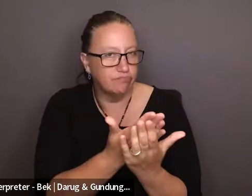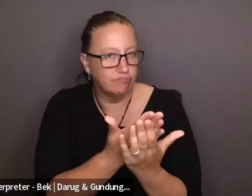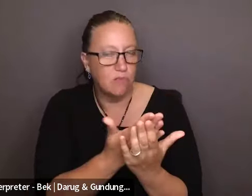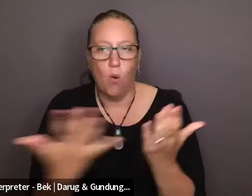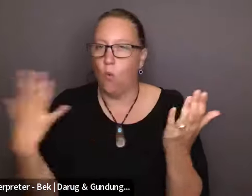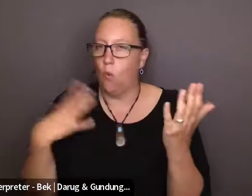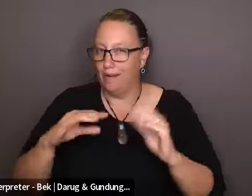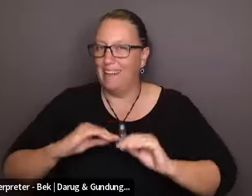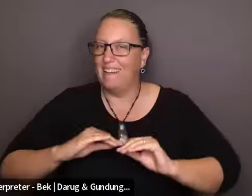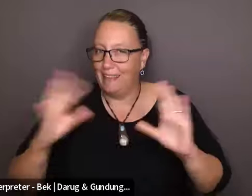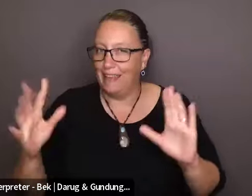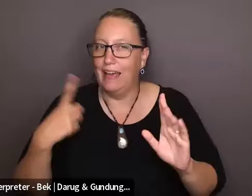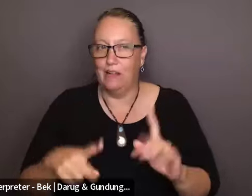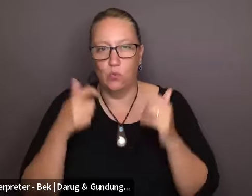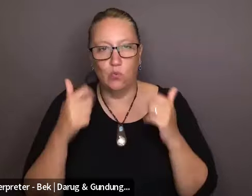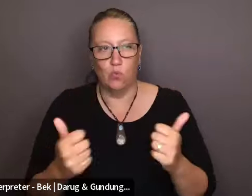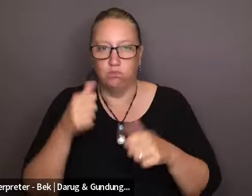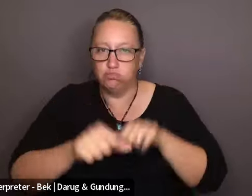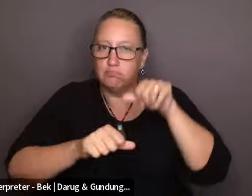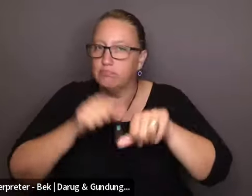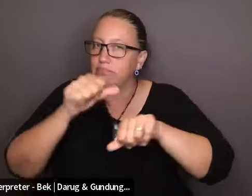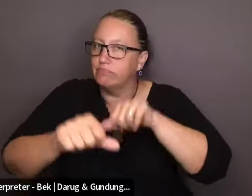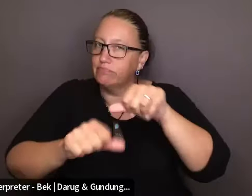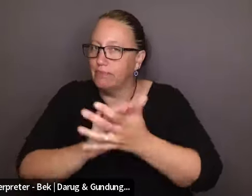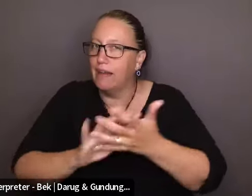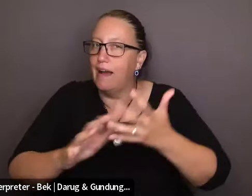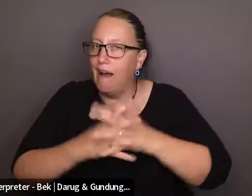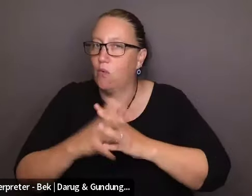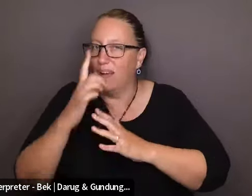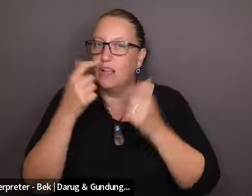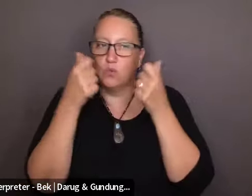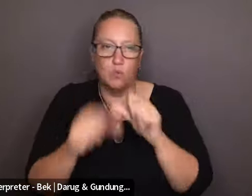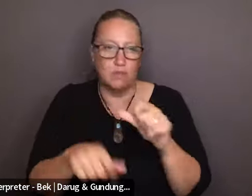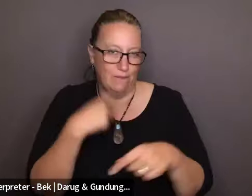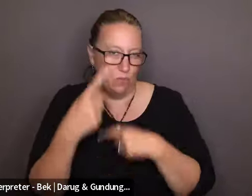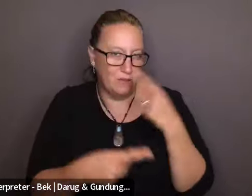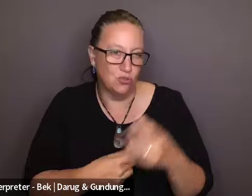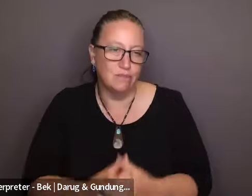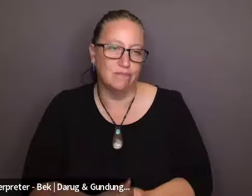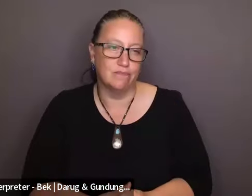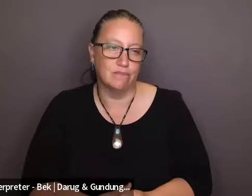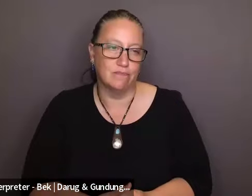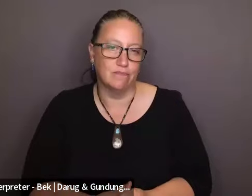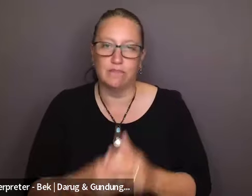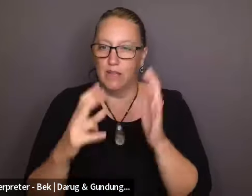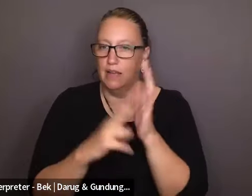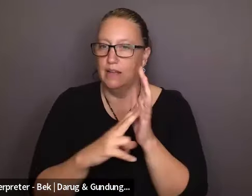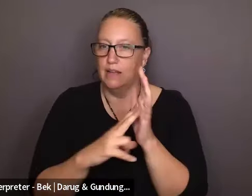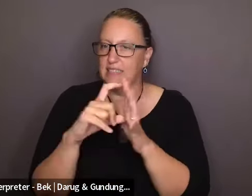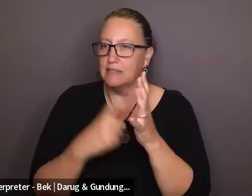confident in preparing your proposal. We really want this to be practical and clear. To start with I'm going to remind